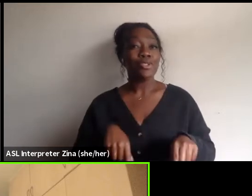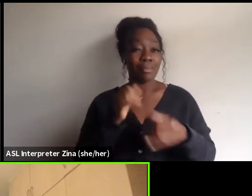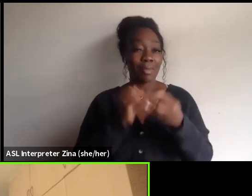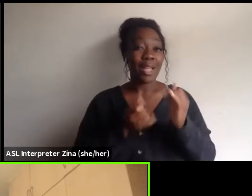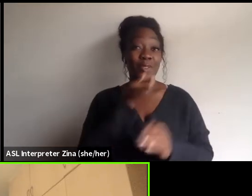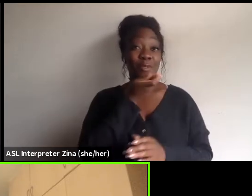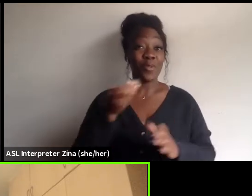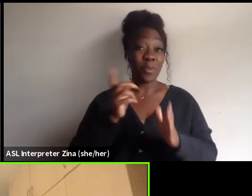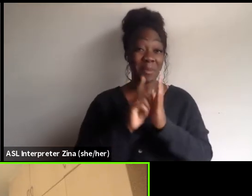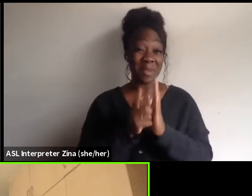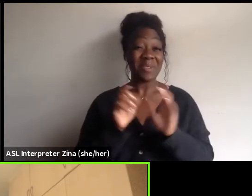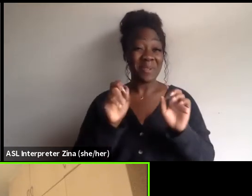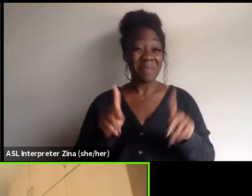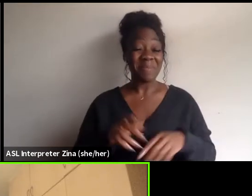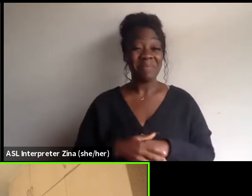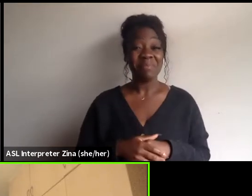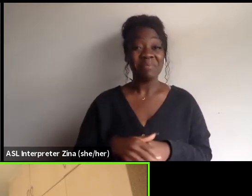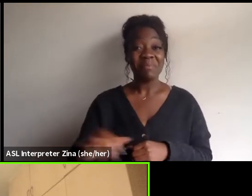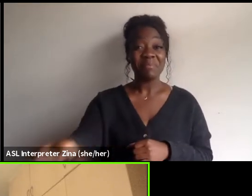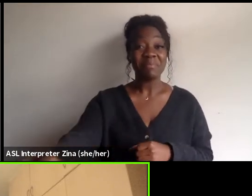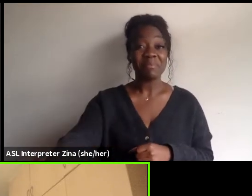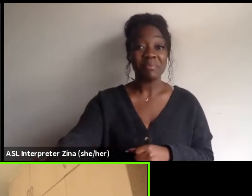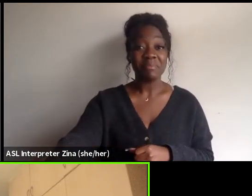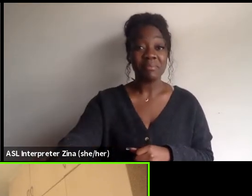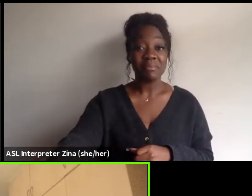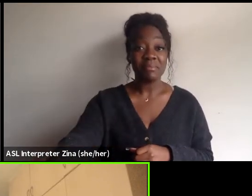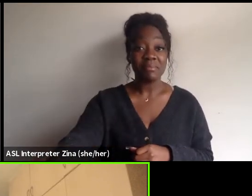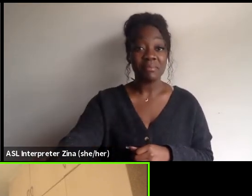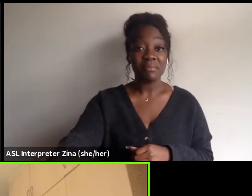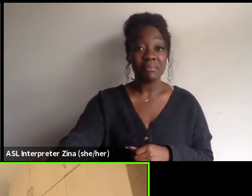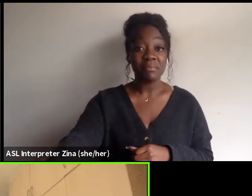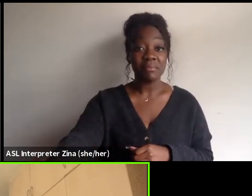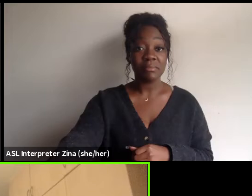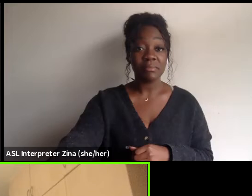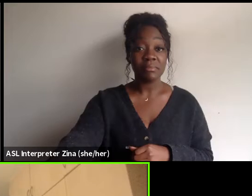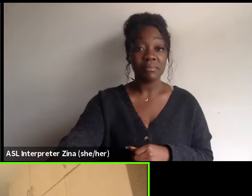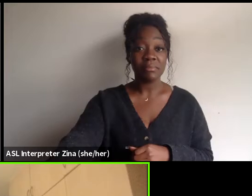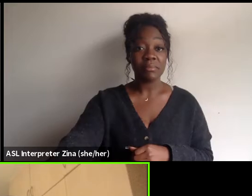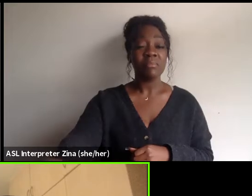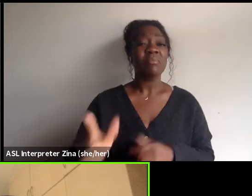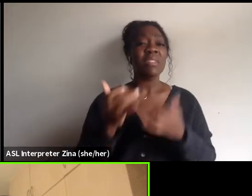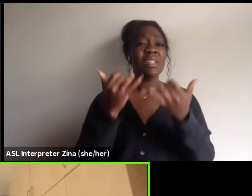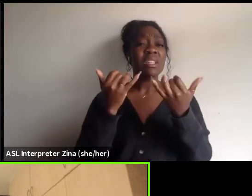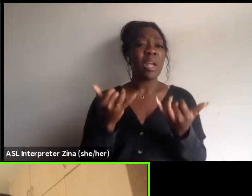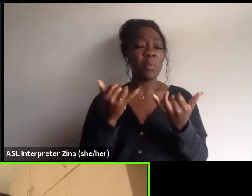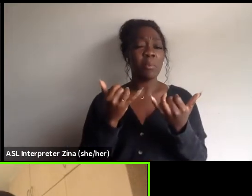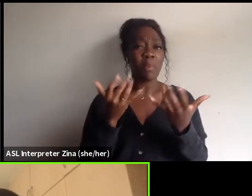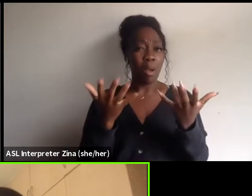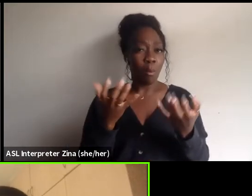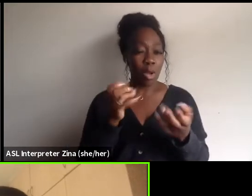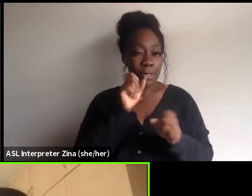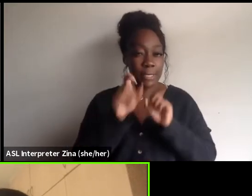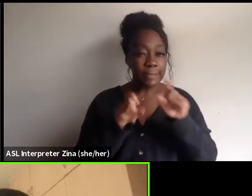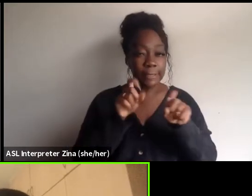And meanwhile, I always like to ask my panelists this question because I feel that there's